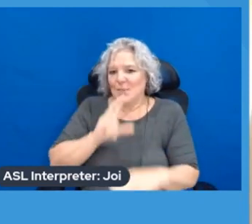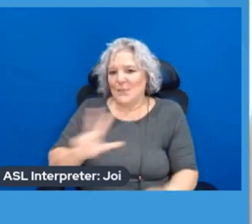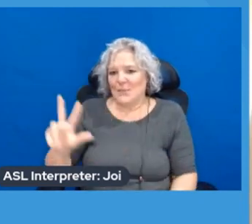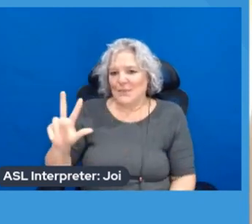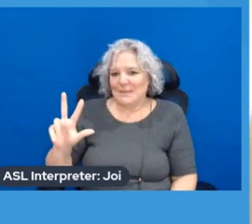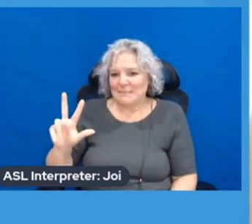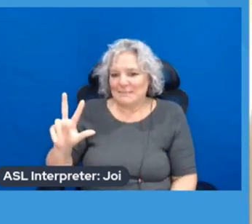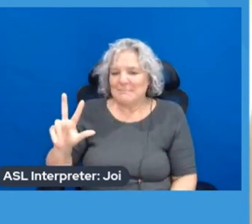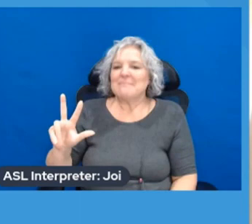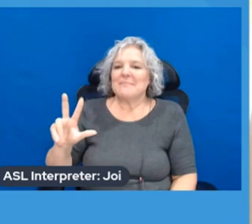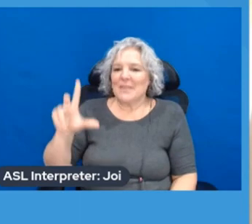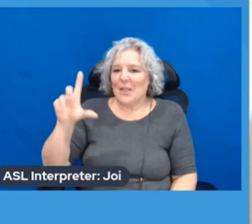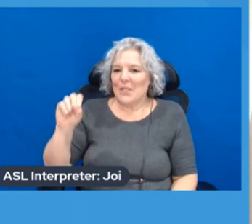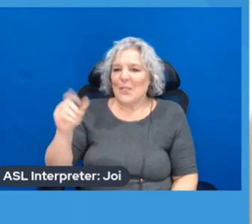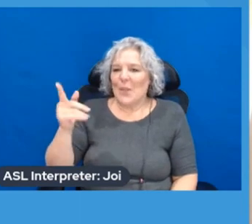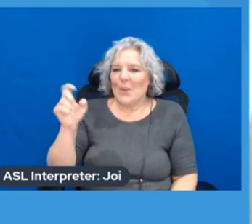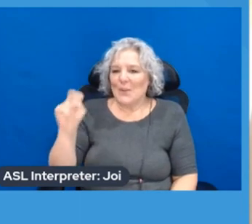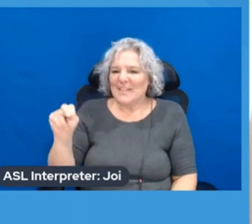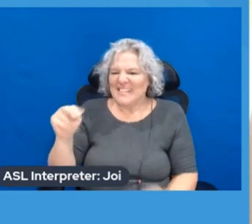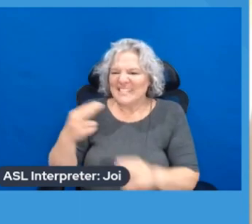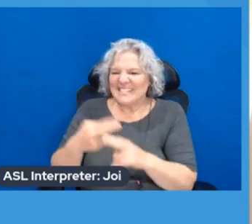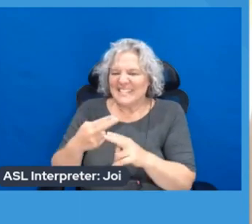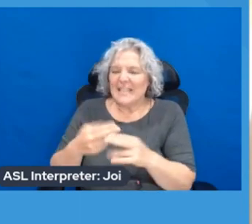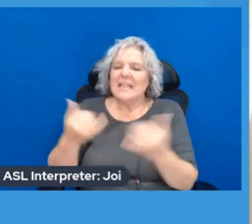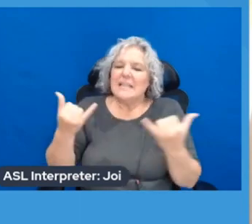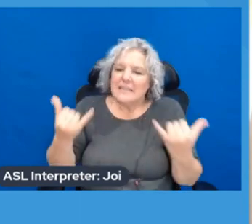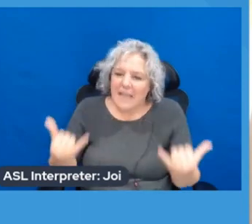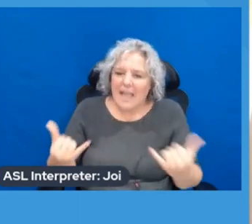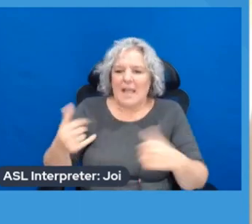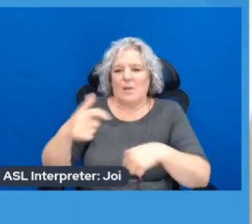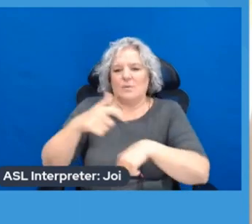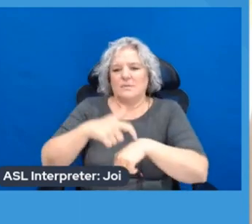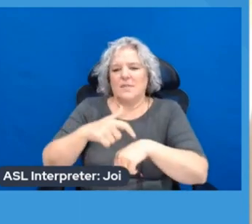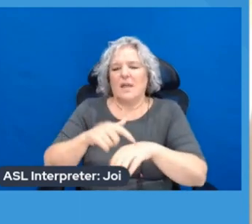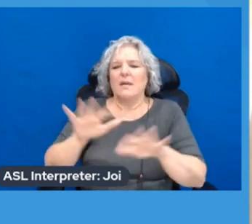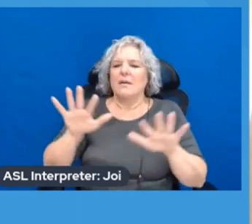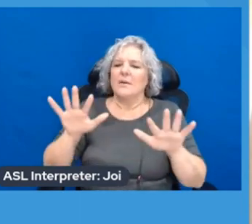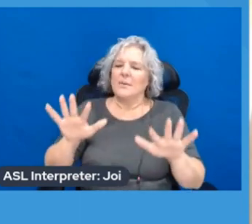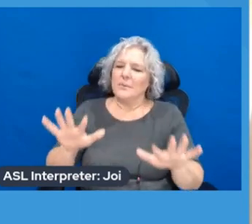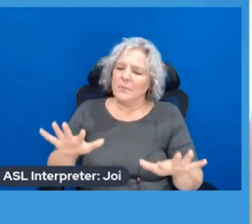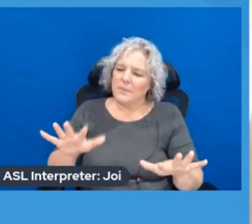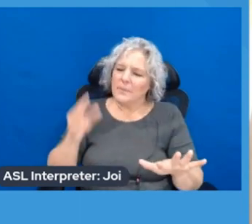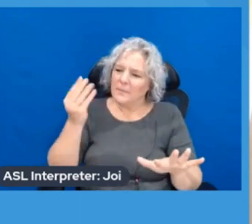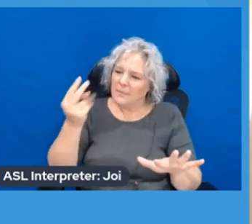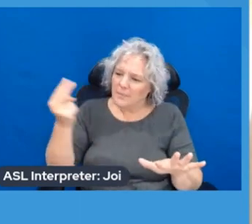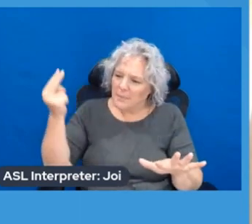and I have the time and perspective to appreciate what high quality, early intervention